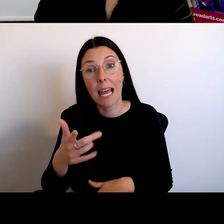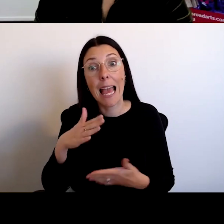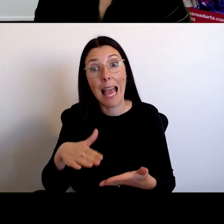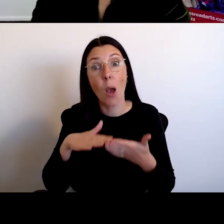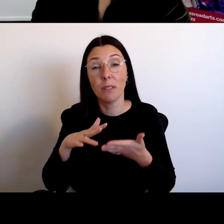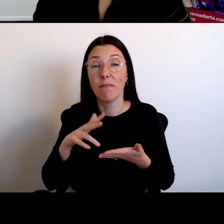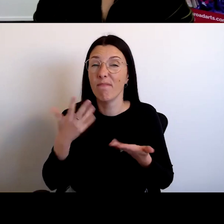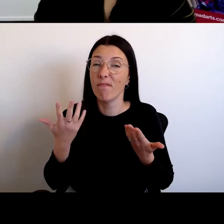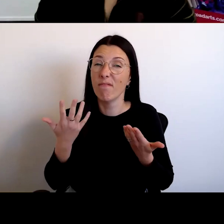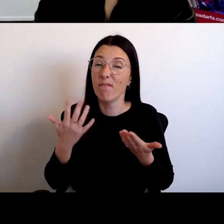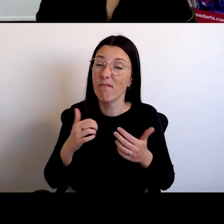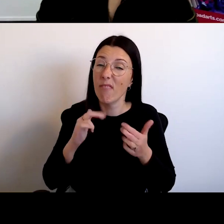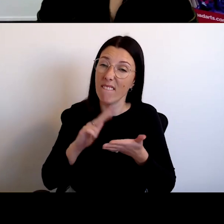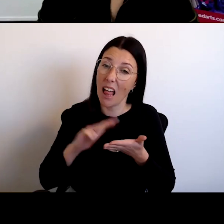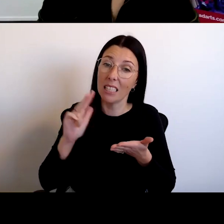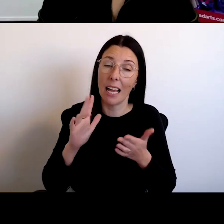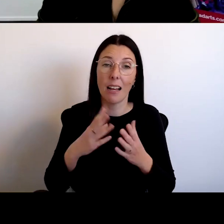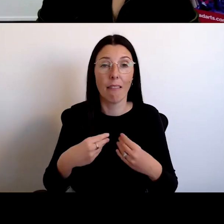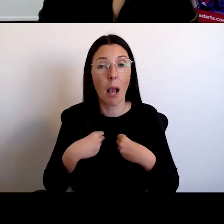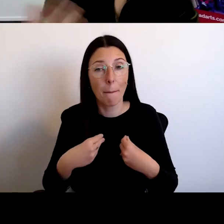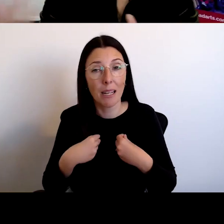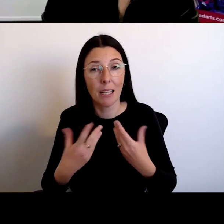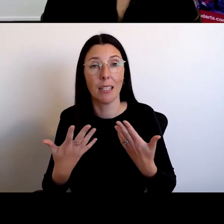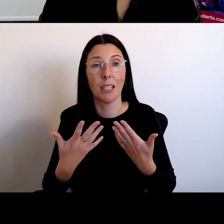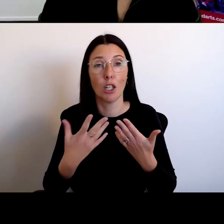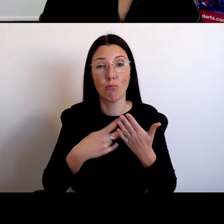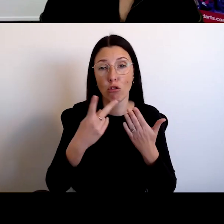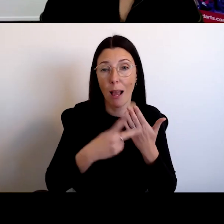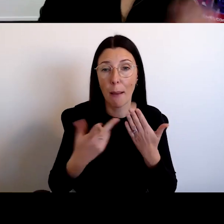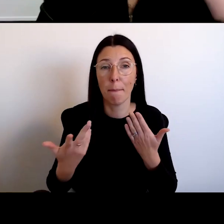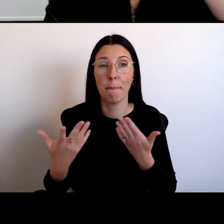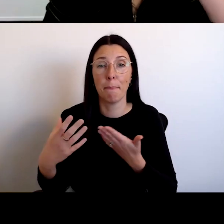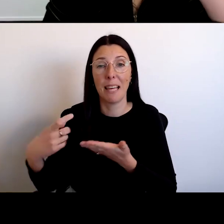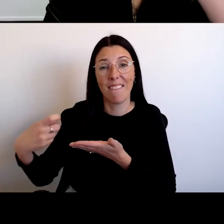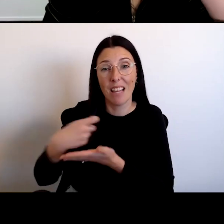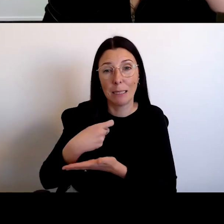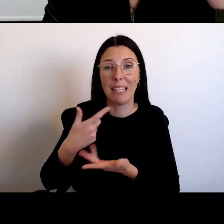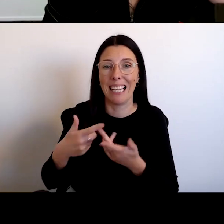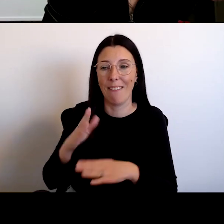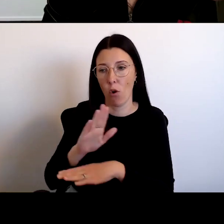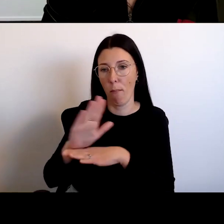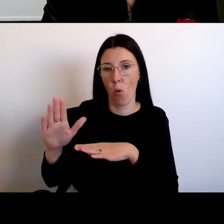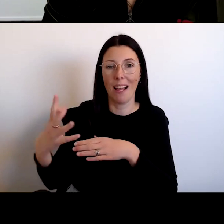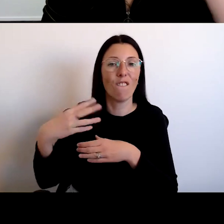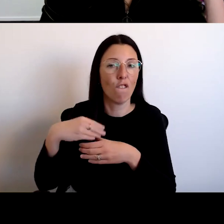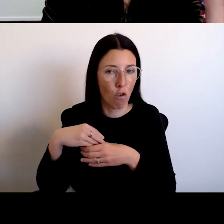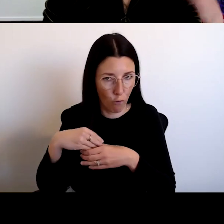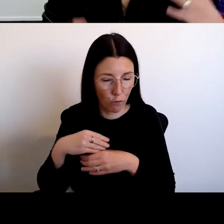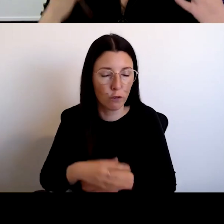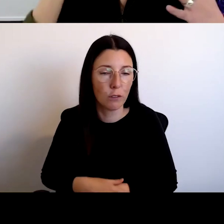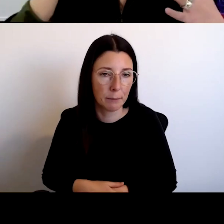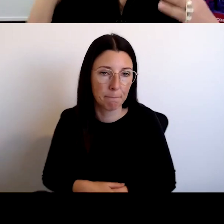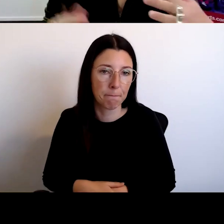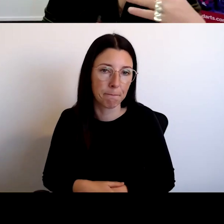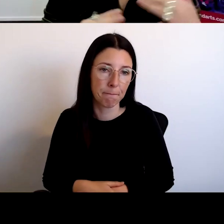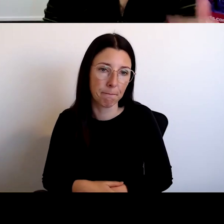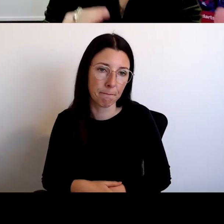and the investment when there is a board member there. And the board was, I think because we had